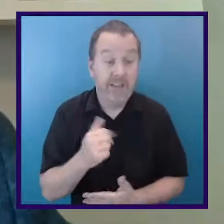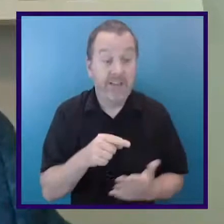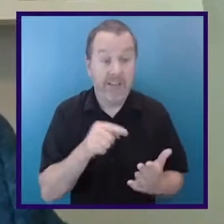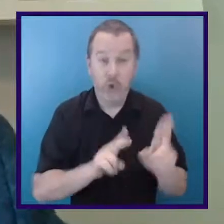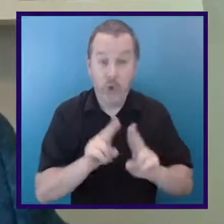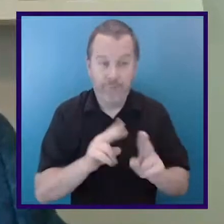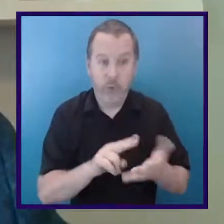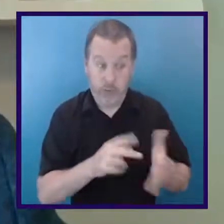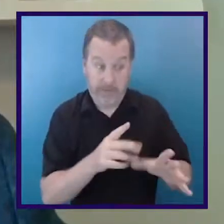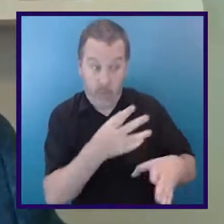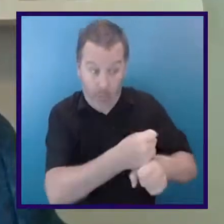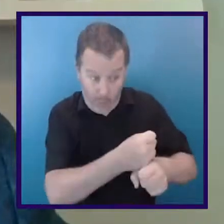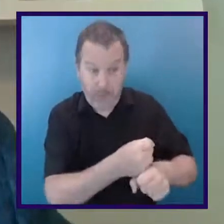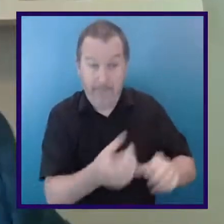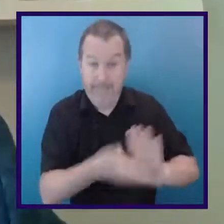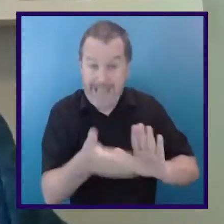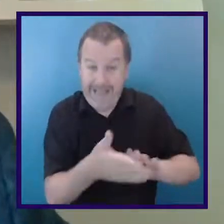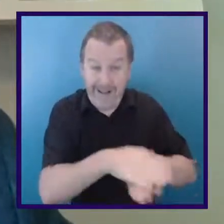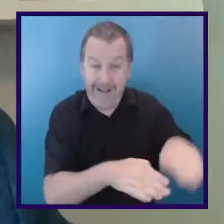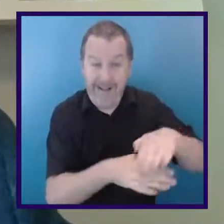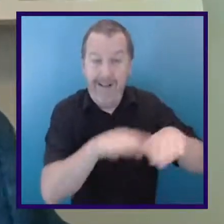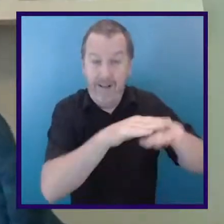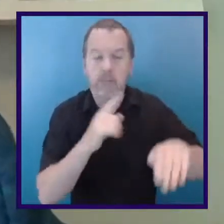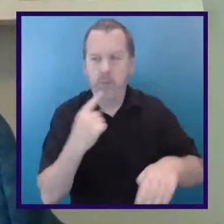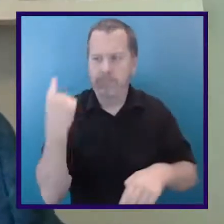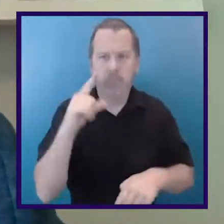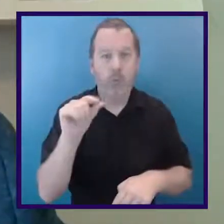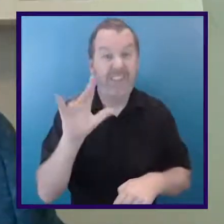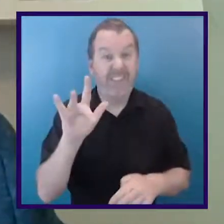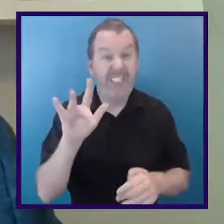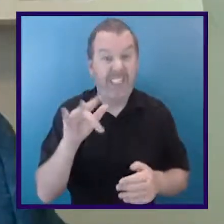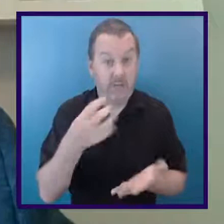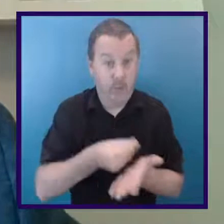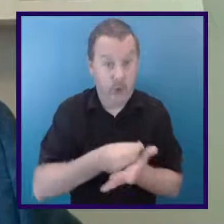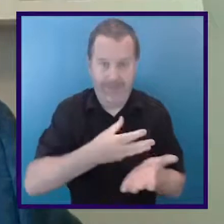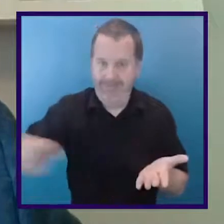that the funding for that was pulled on the 31st of March 2015.